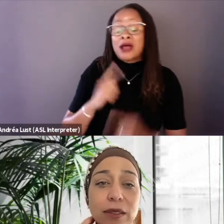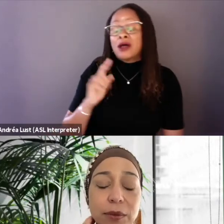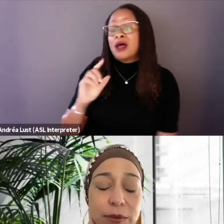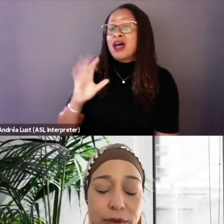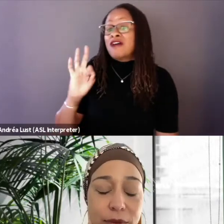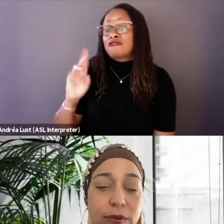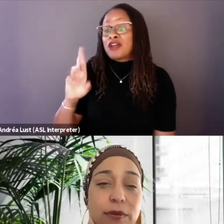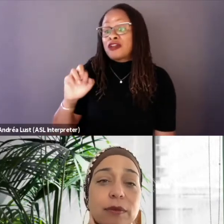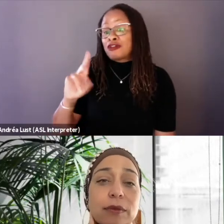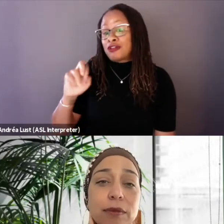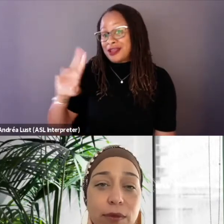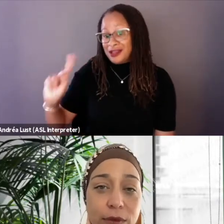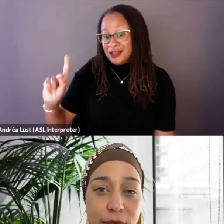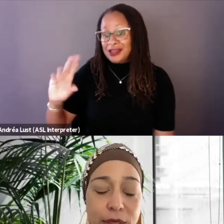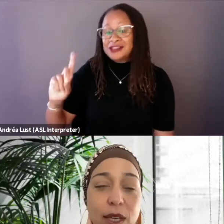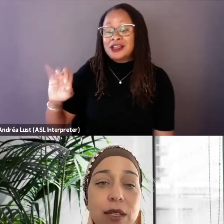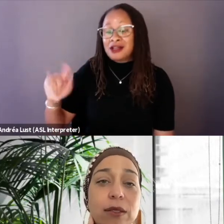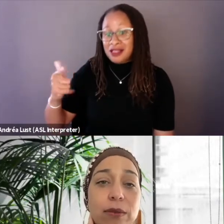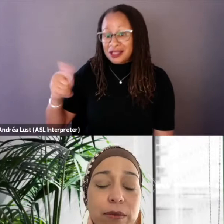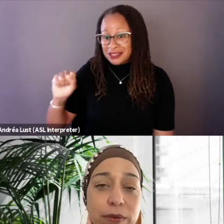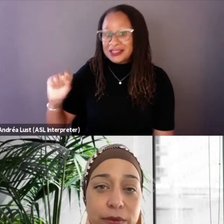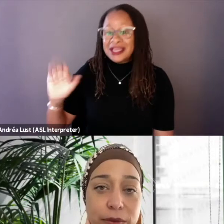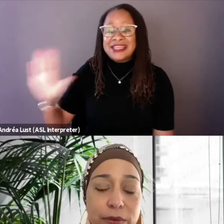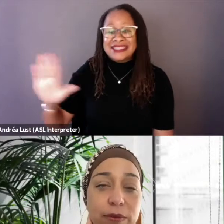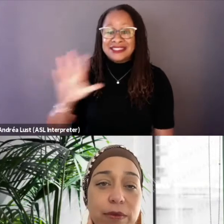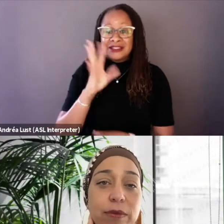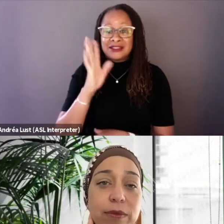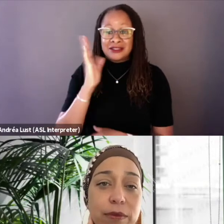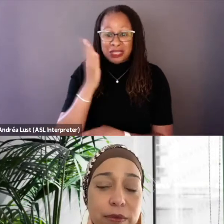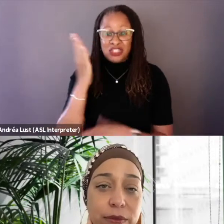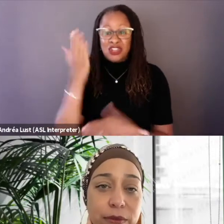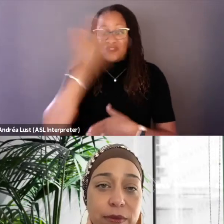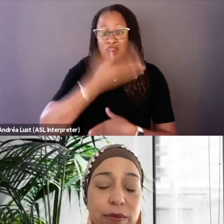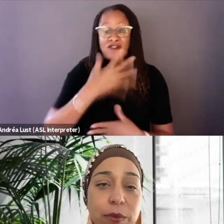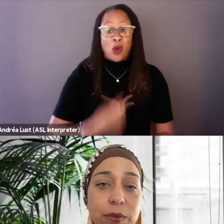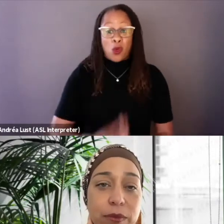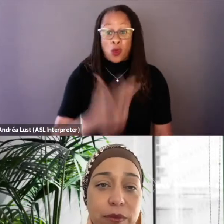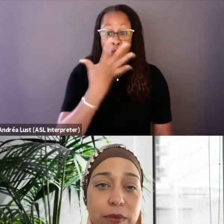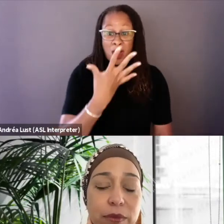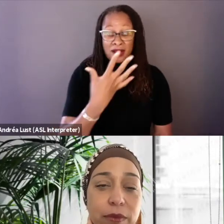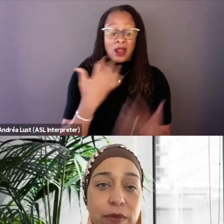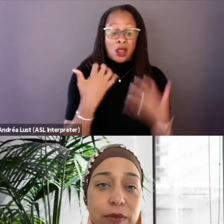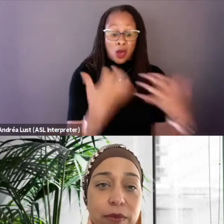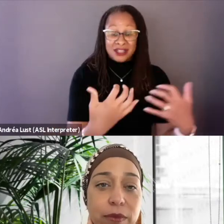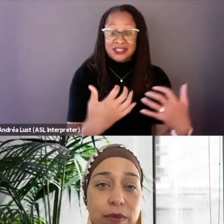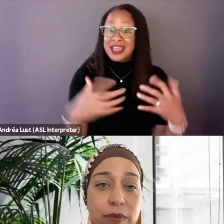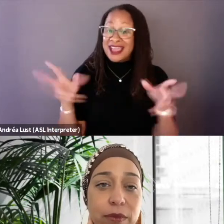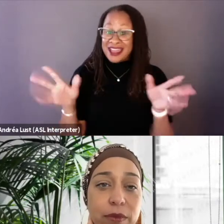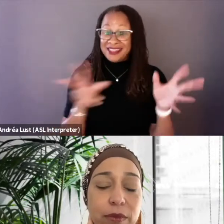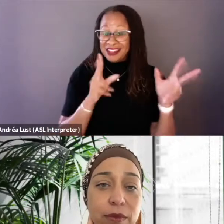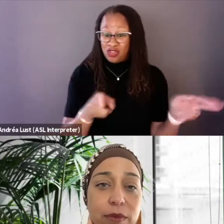in front of a white audience, and you guys cut to these archival photos of white people reacting.